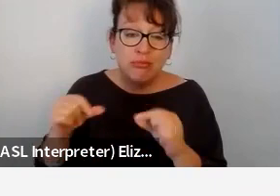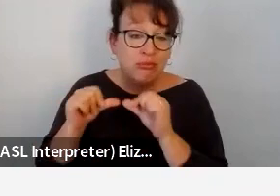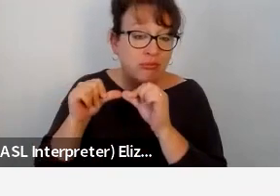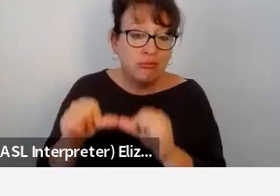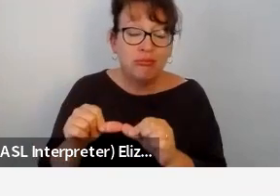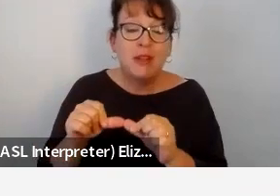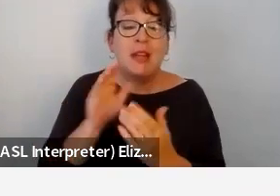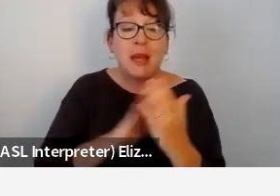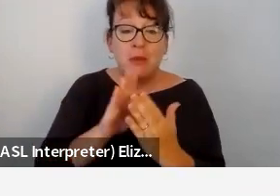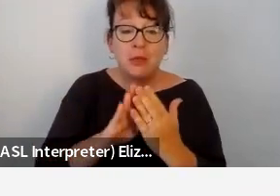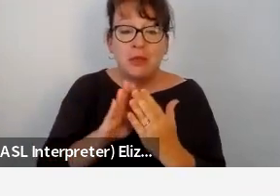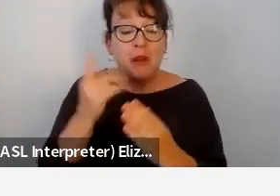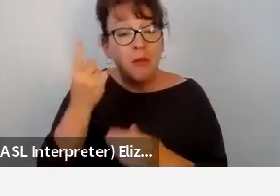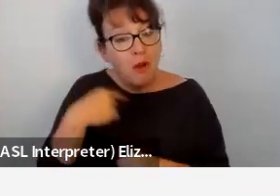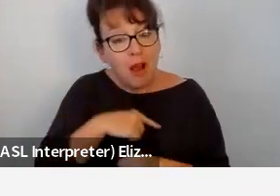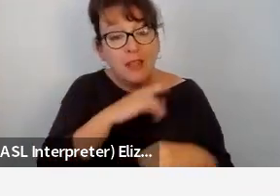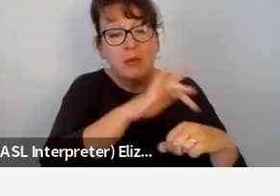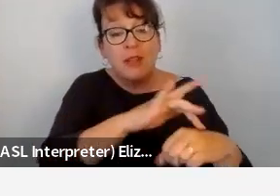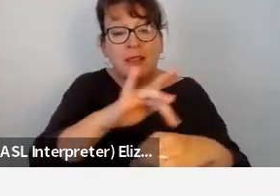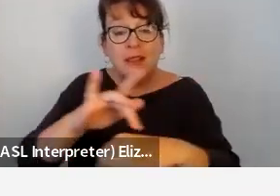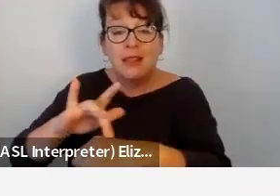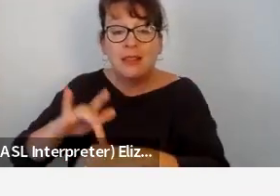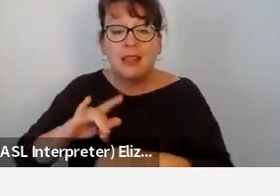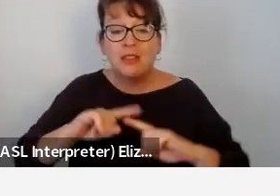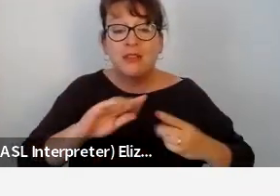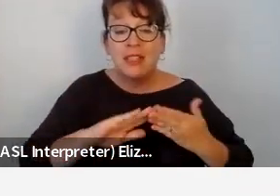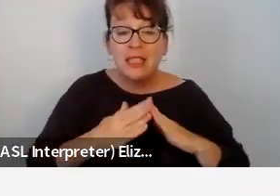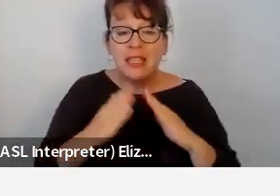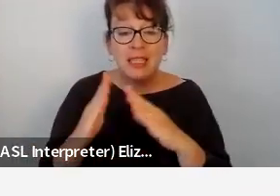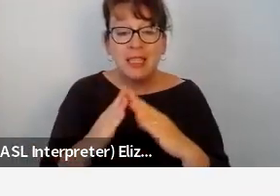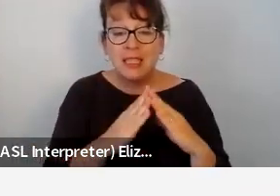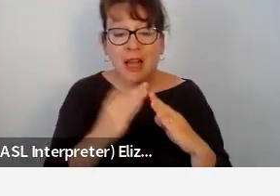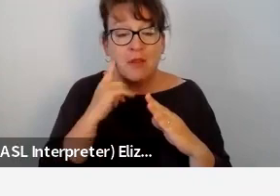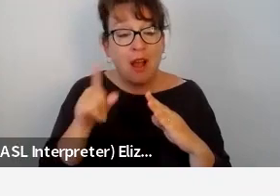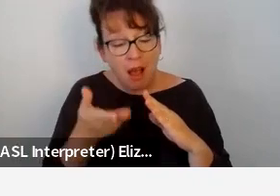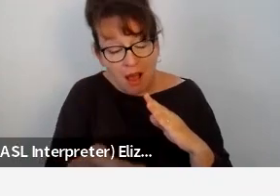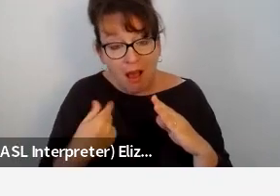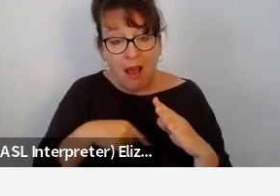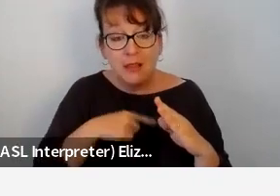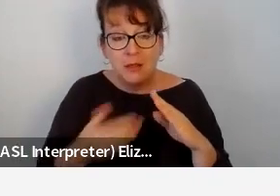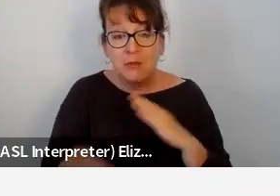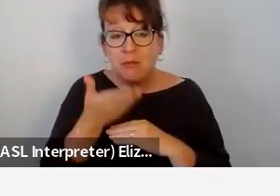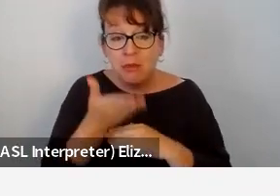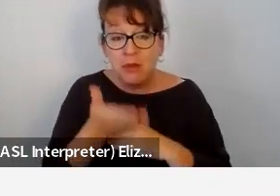resiliency measure identification. So this will be funding for stakeholders to assess climate change,